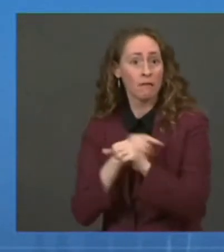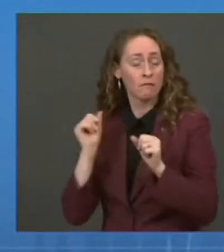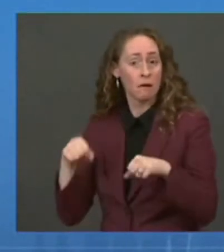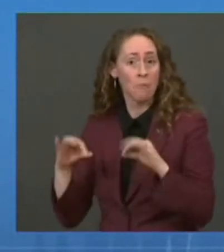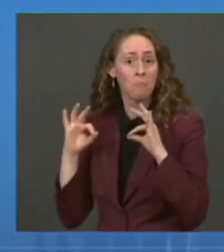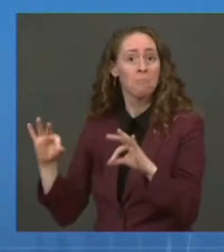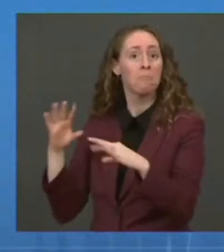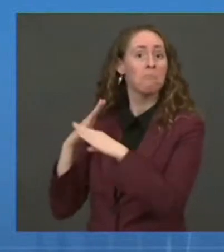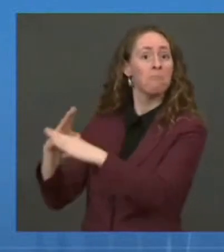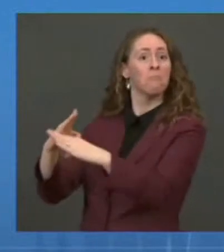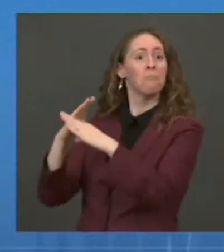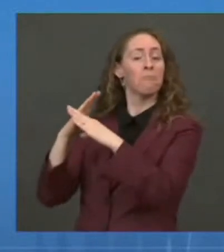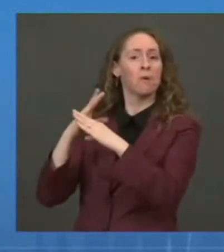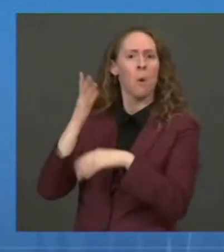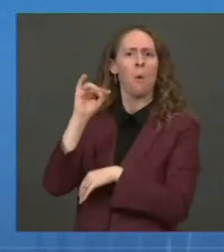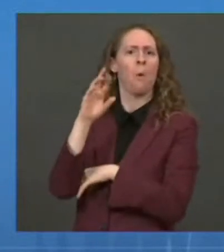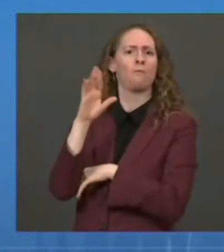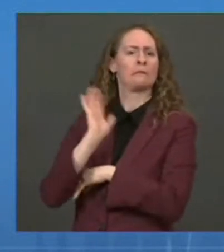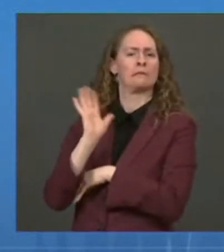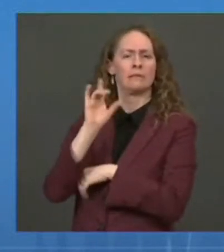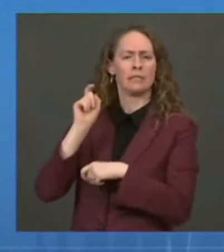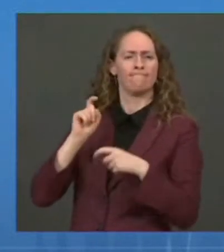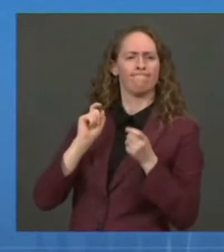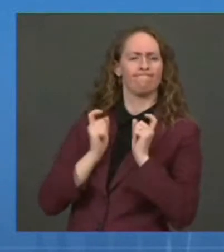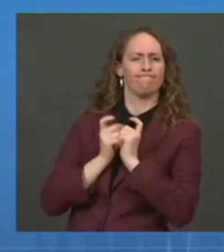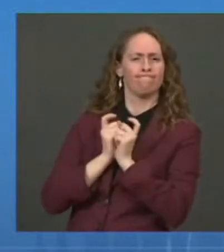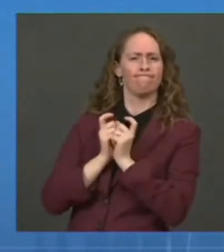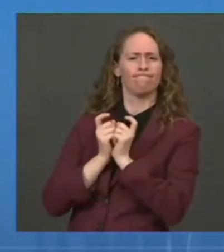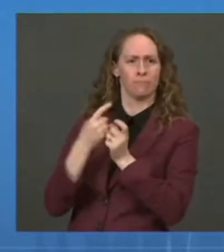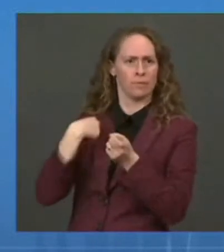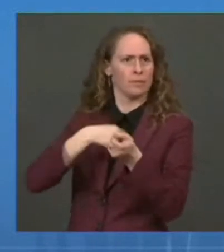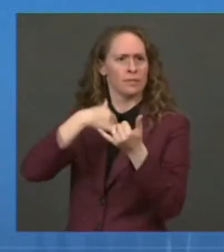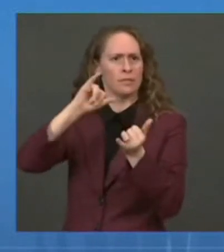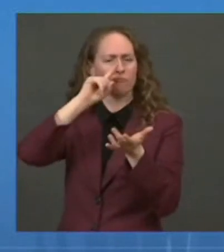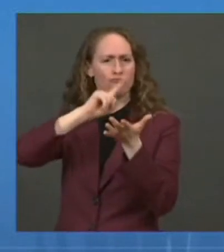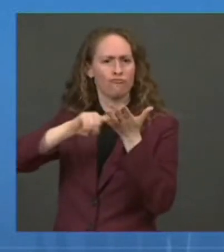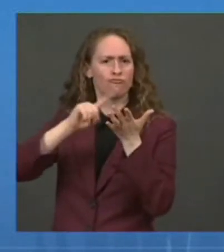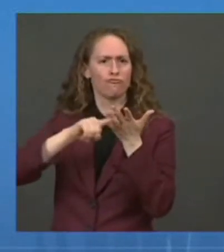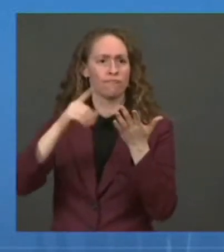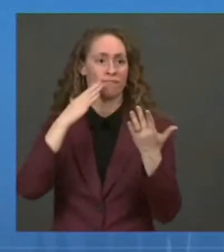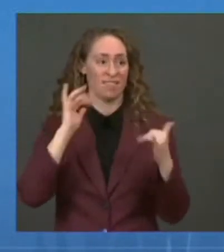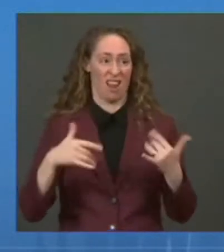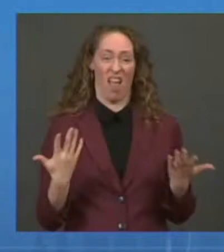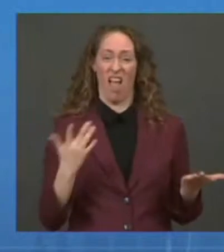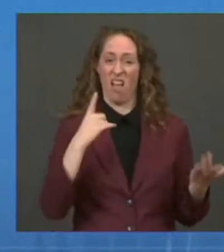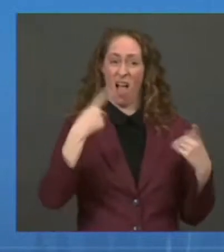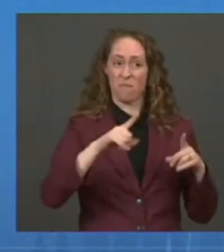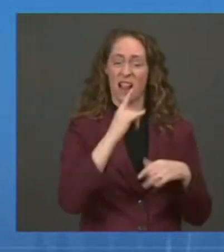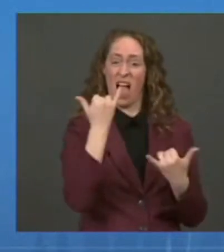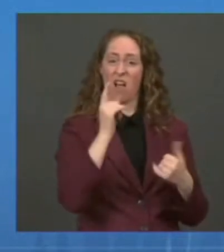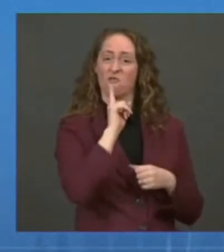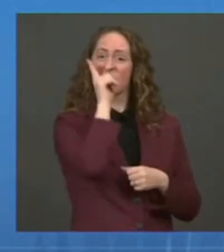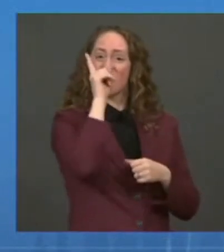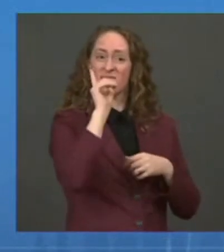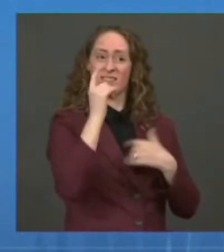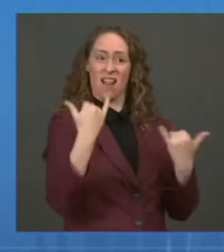NEW VARIANT ASSESSING IT'S ACCEPTABILITY TO THERAPEUTICS AND VACCINES. WE ARE CONTINUOUSLY MONITORING